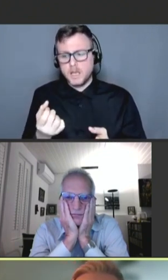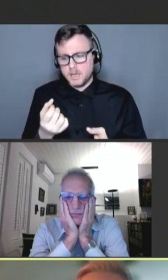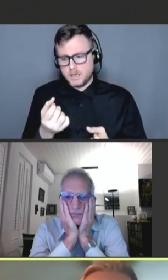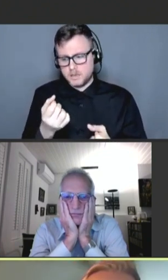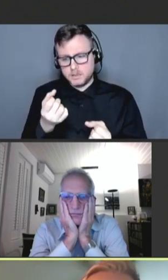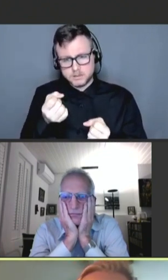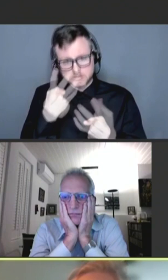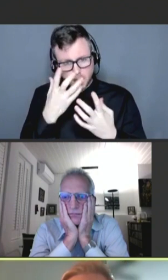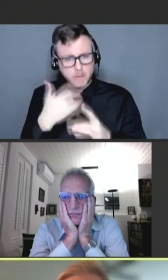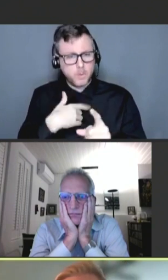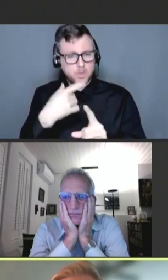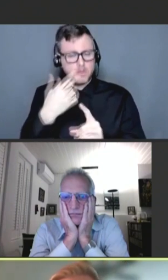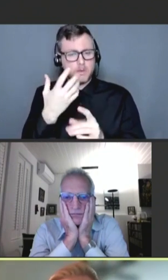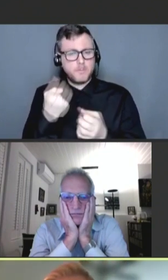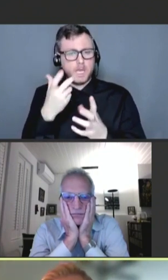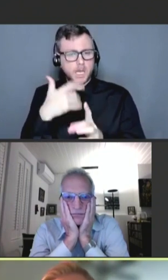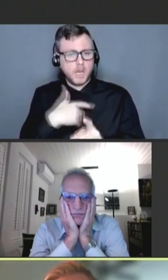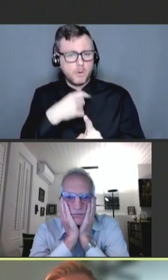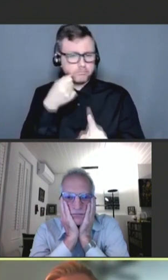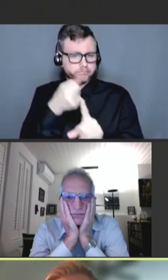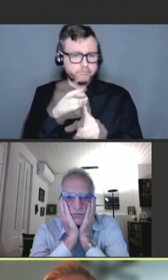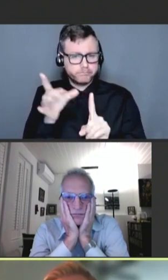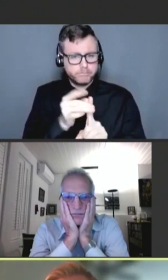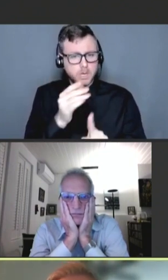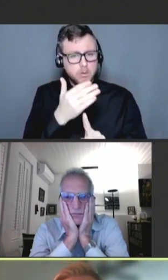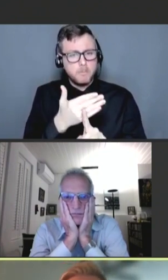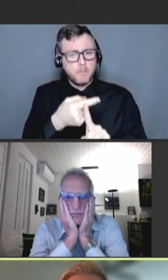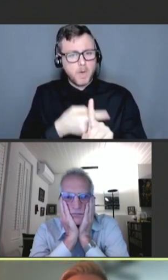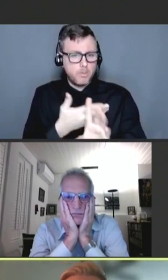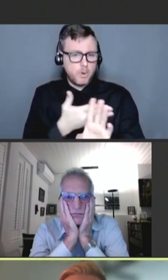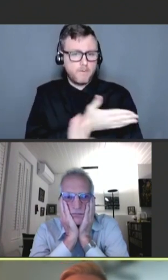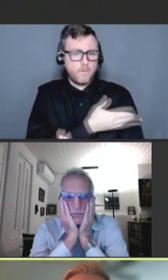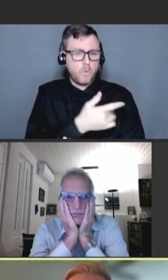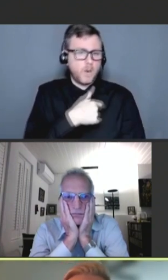being infected have a lower risk of developing Long-COVID symptoms. So, there does seem to be